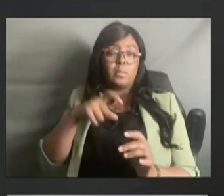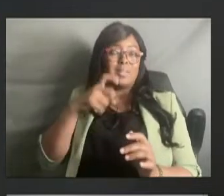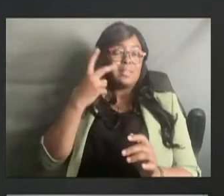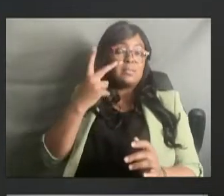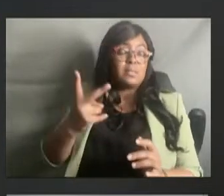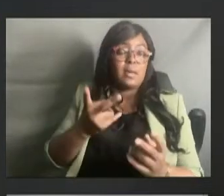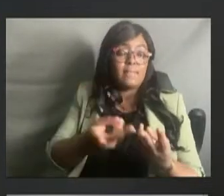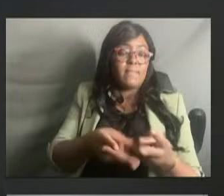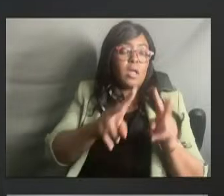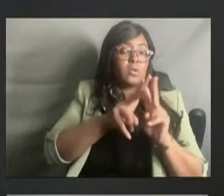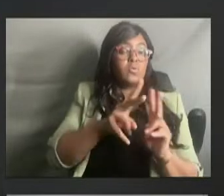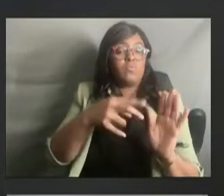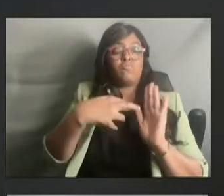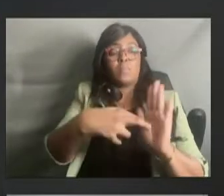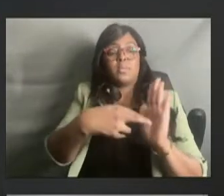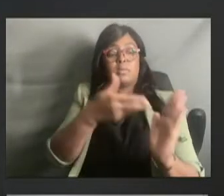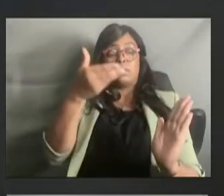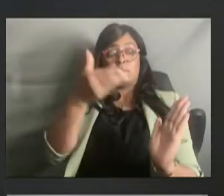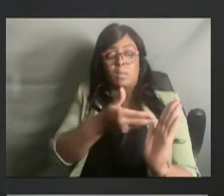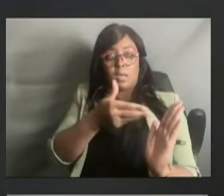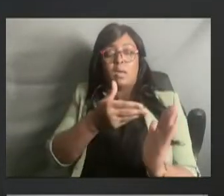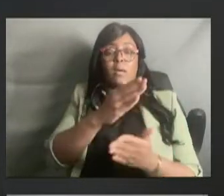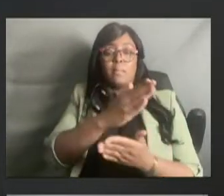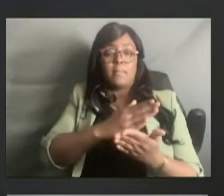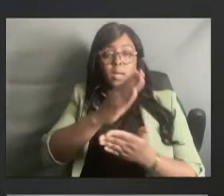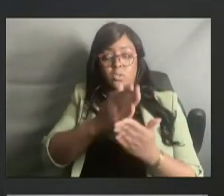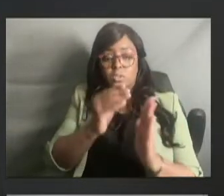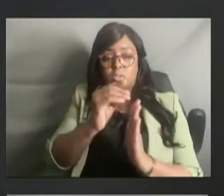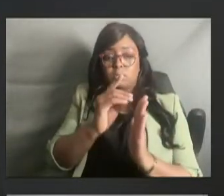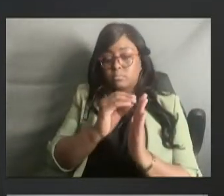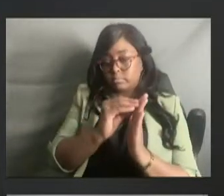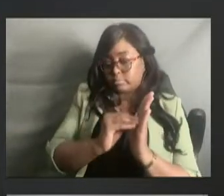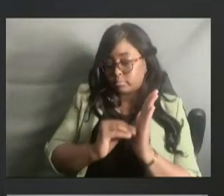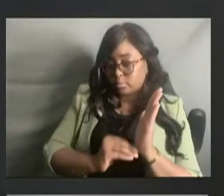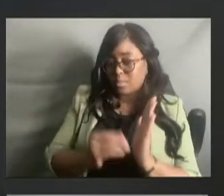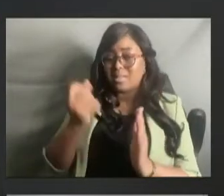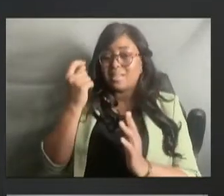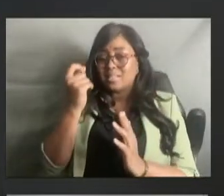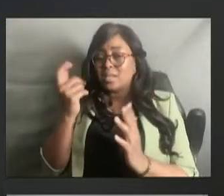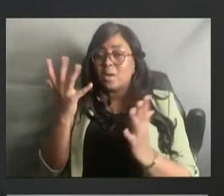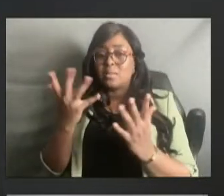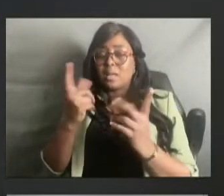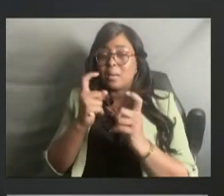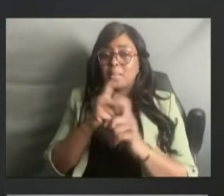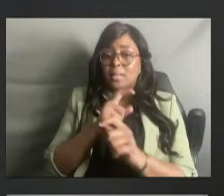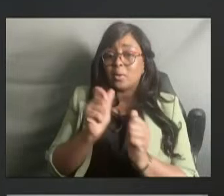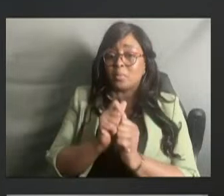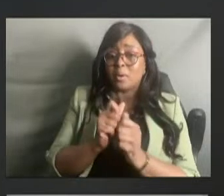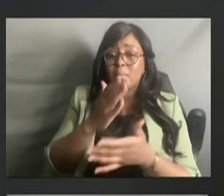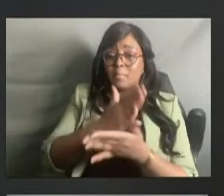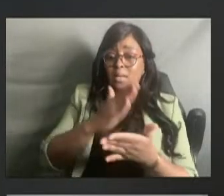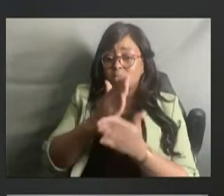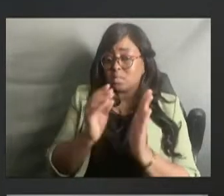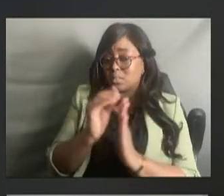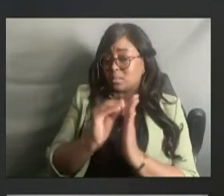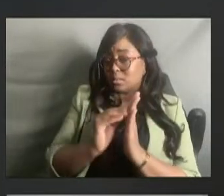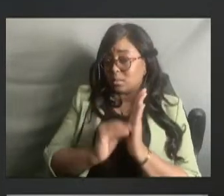document as well. And that we see our values represented in our budget document. The tricky